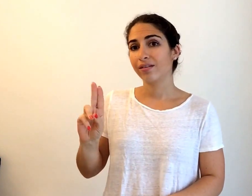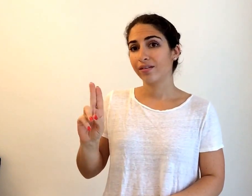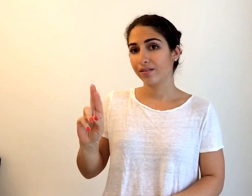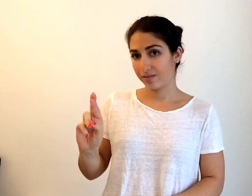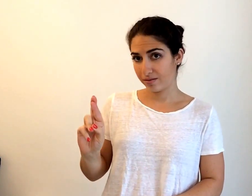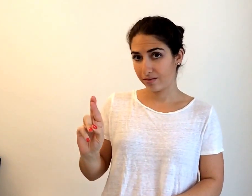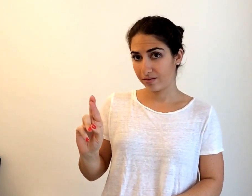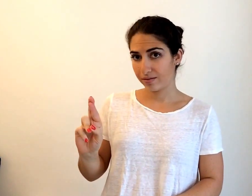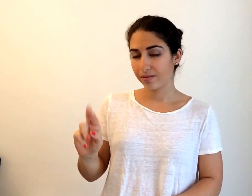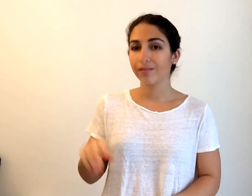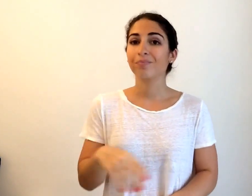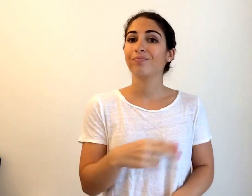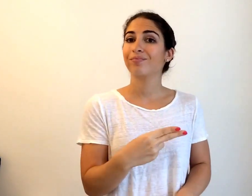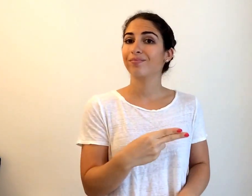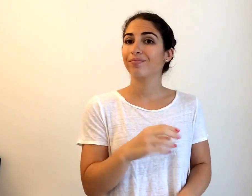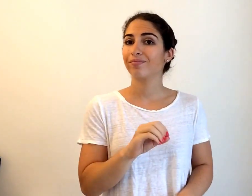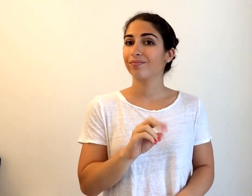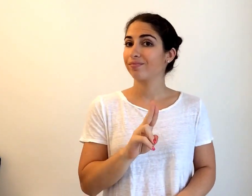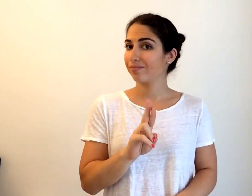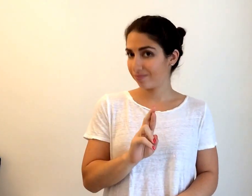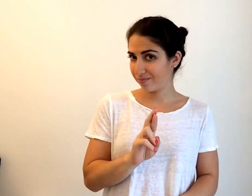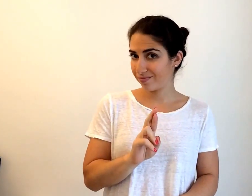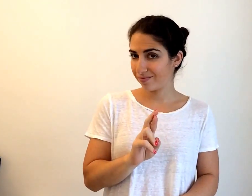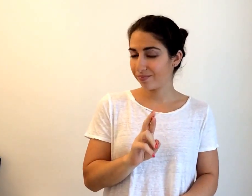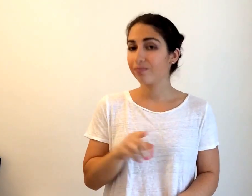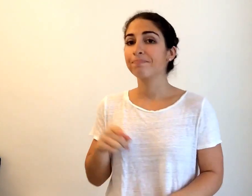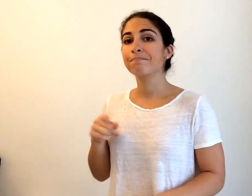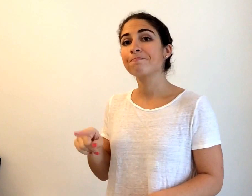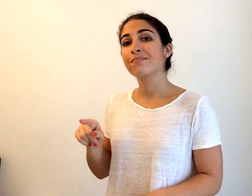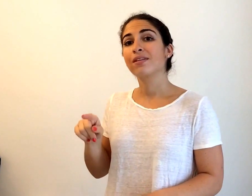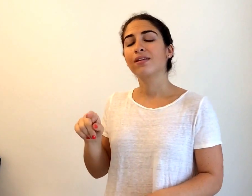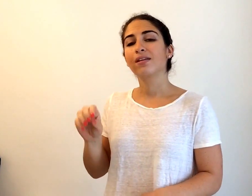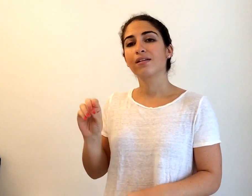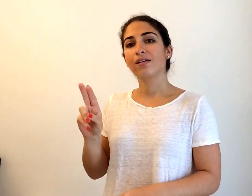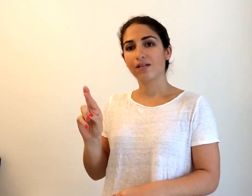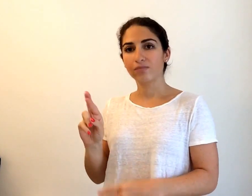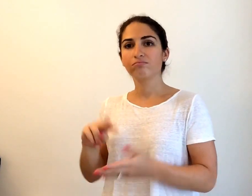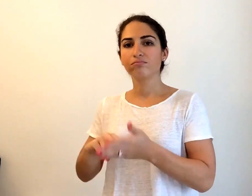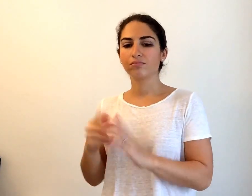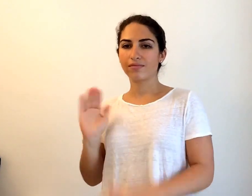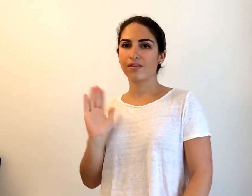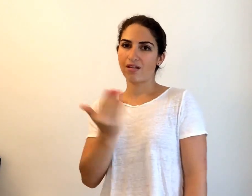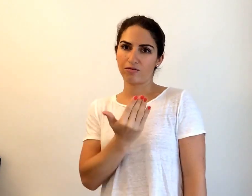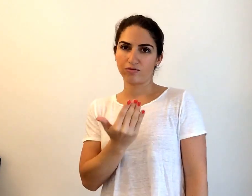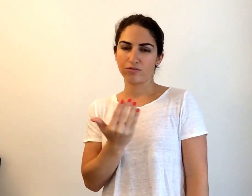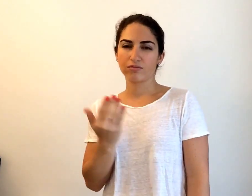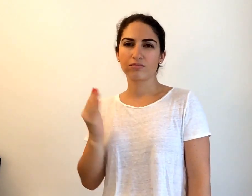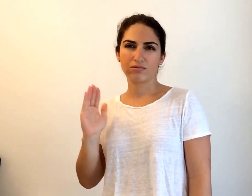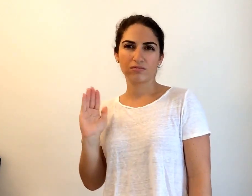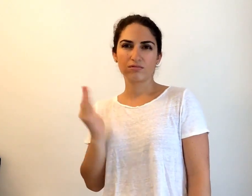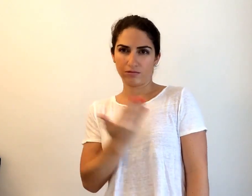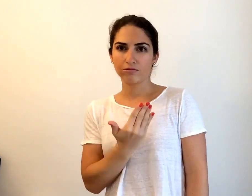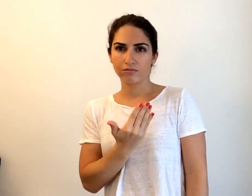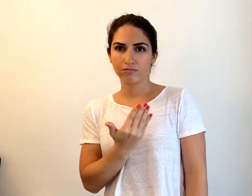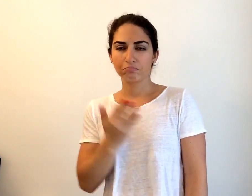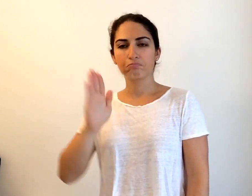OUR (O-U-R), and HOUR (H-O-U-R). O-U-R are means *our* - it's something that